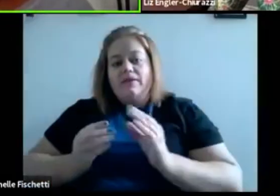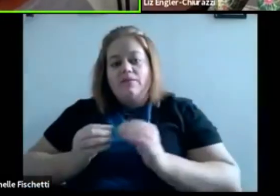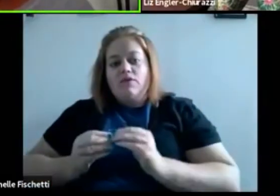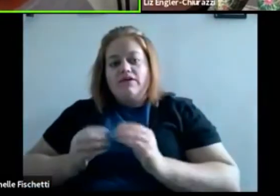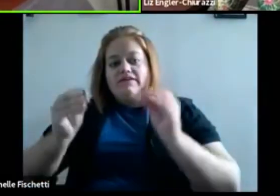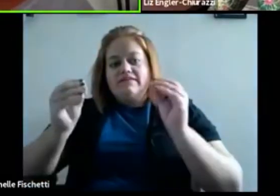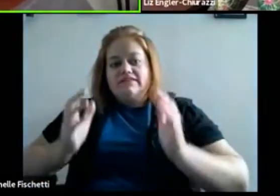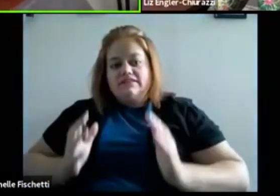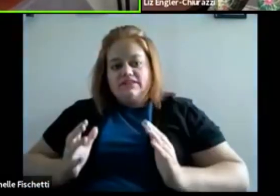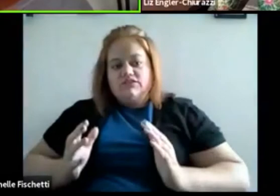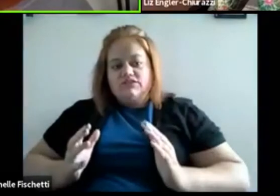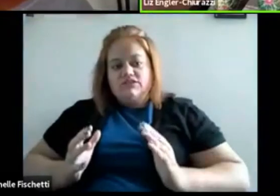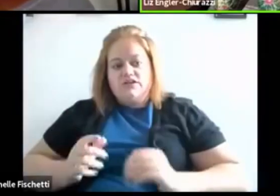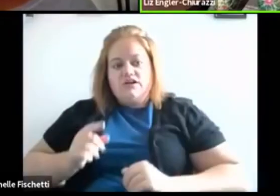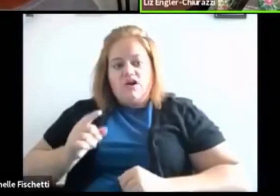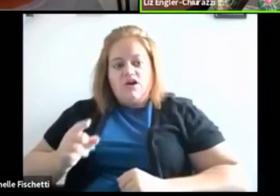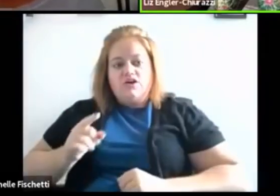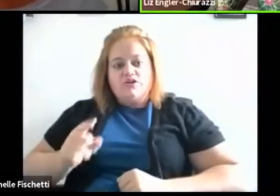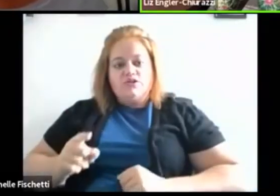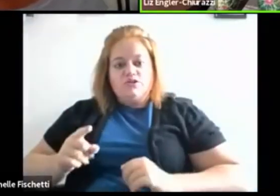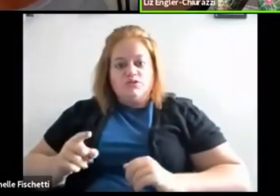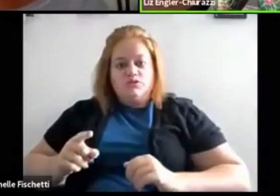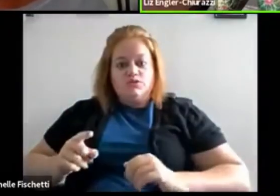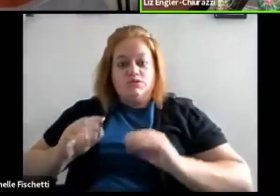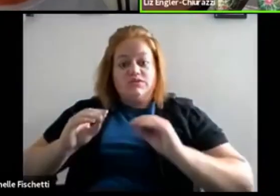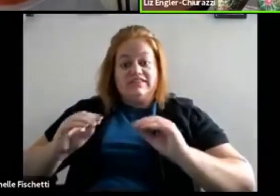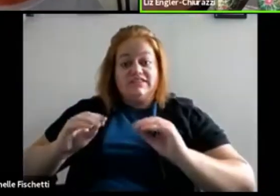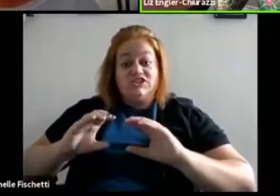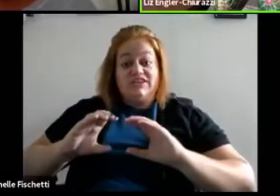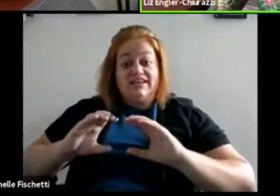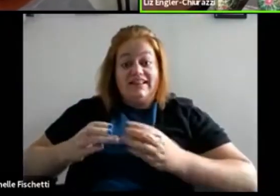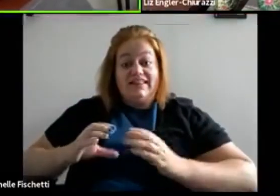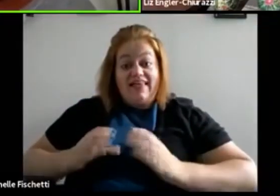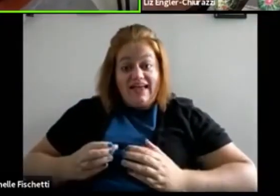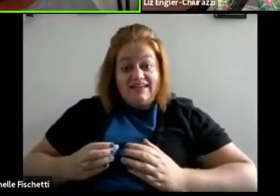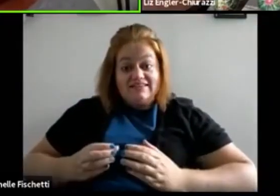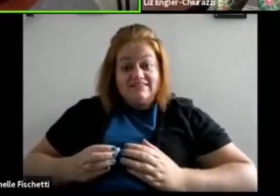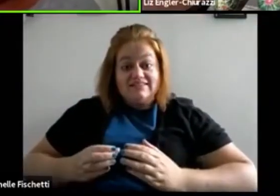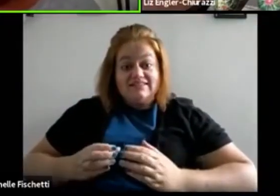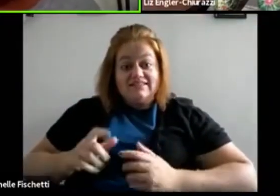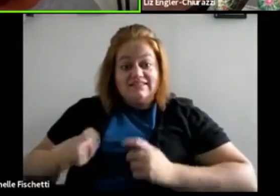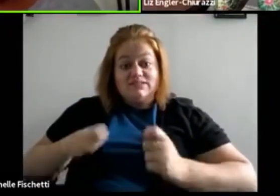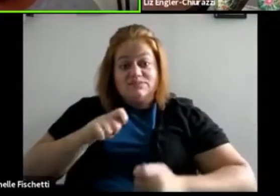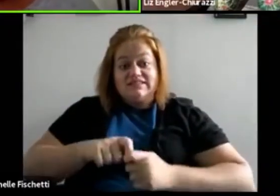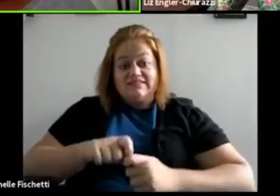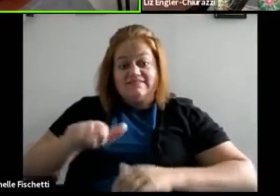are you teaching classes like in a typical college setting or are